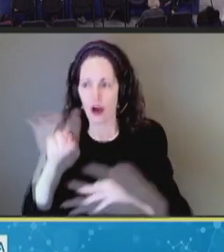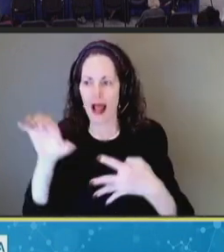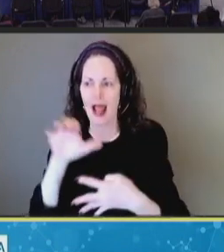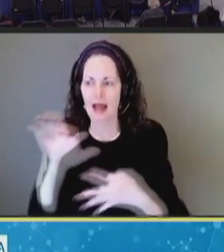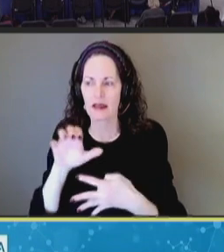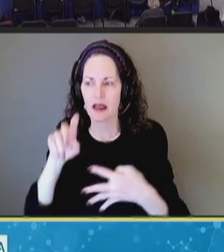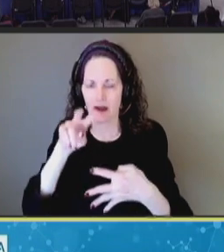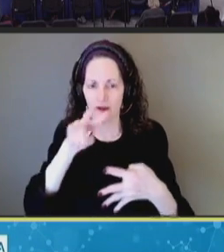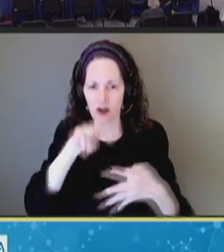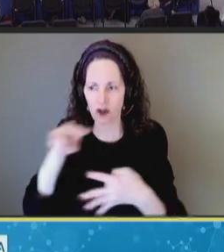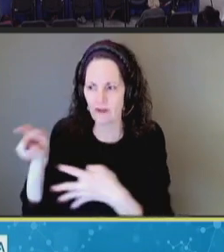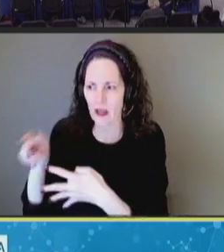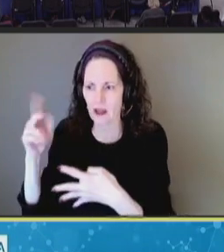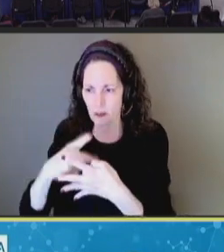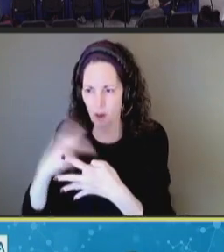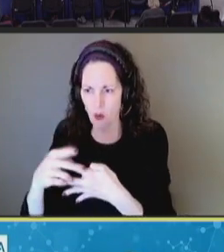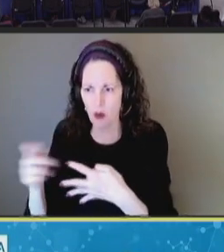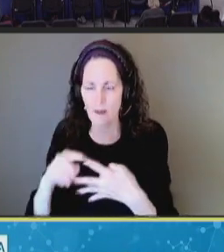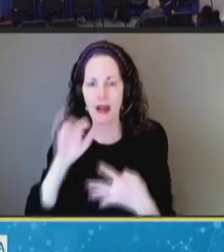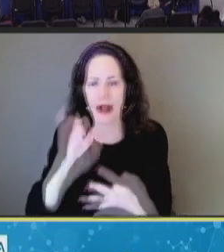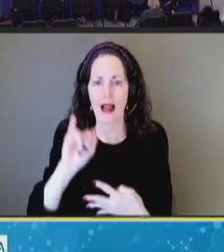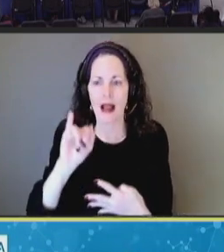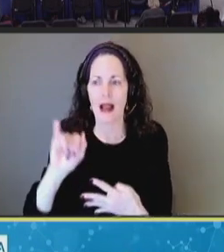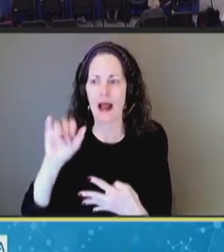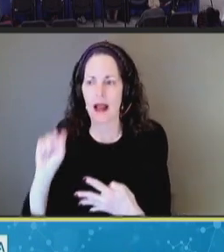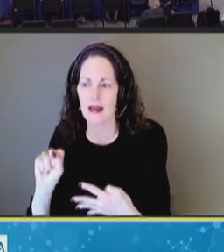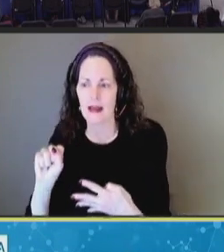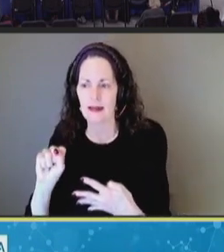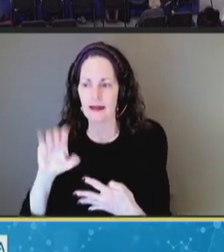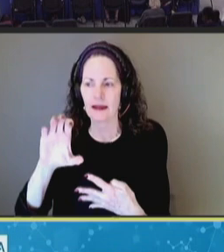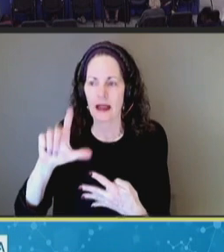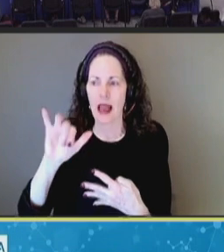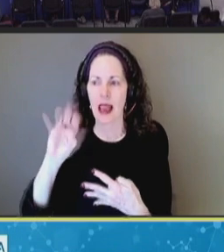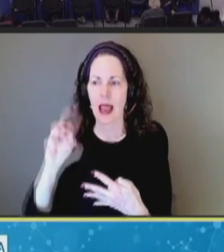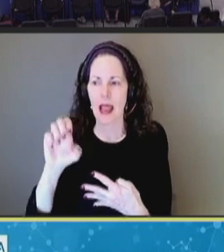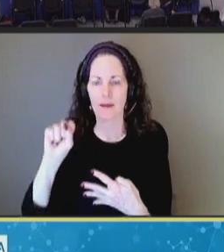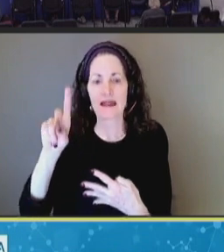immunization information systems claims data linkage and talk about